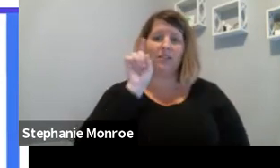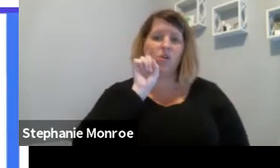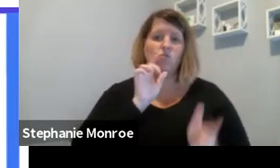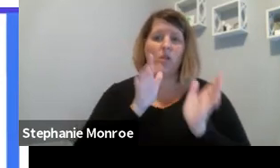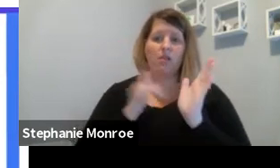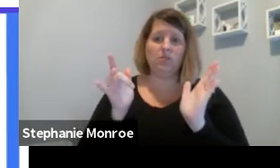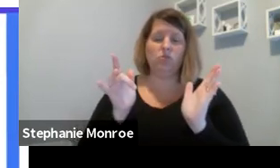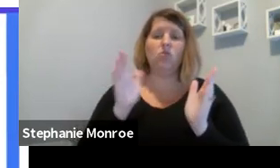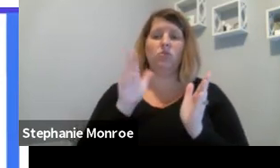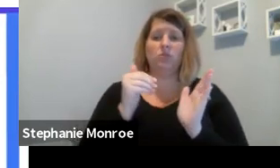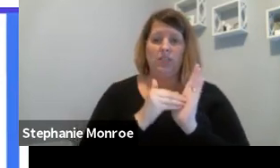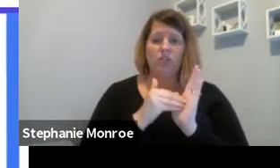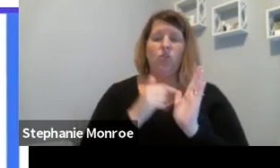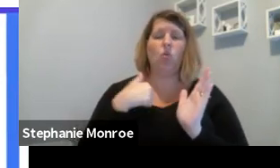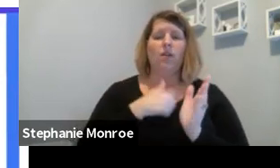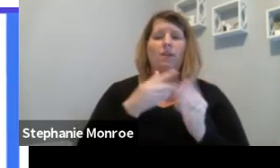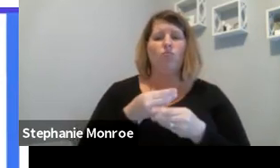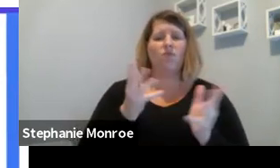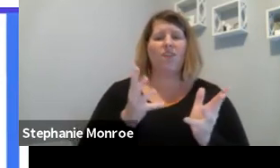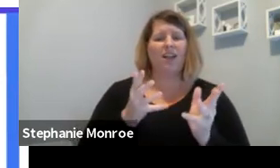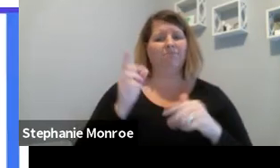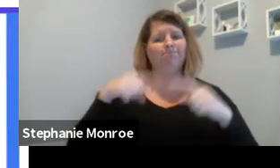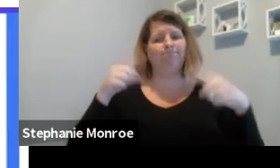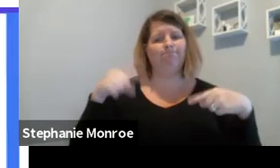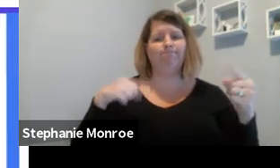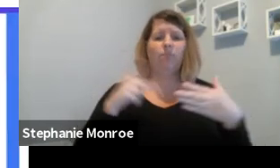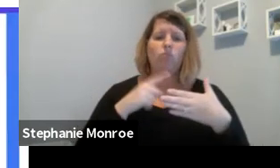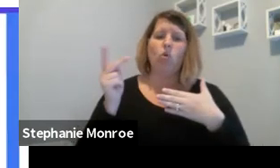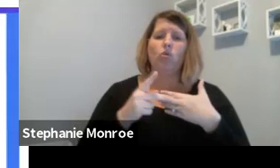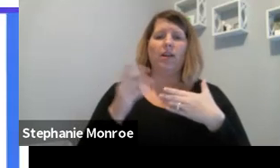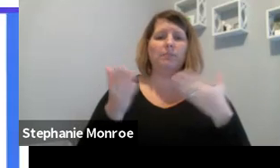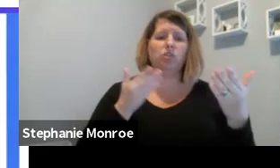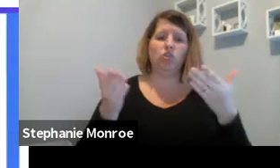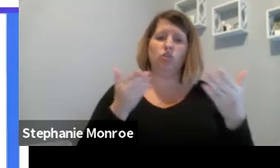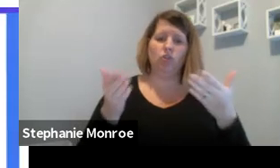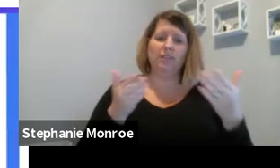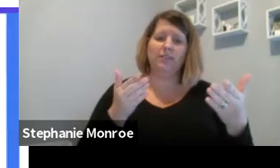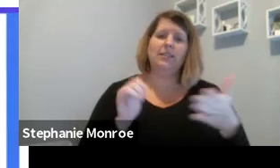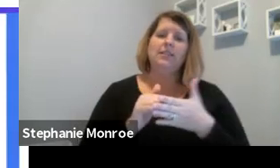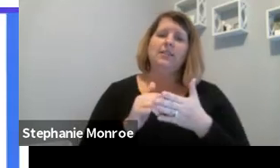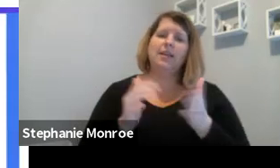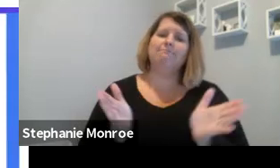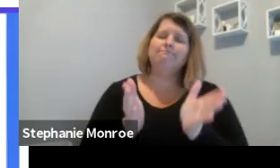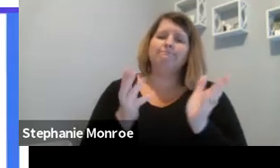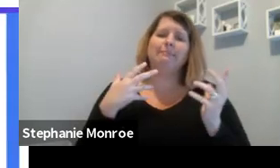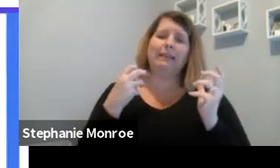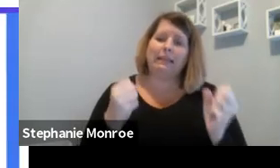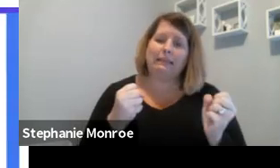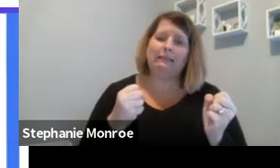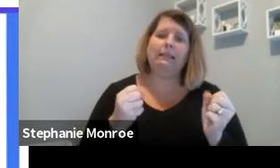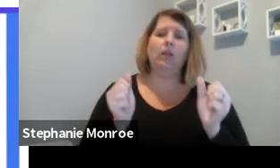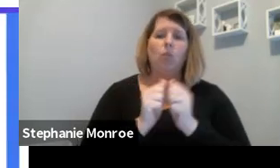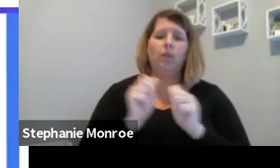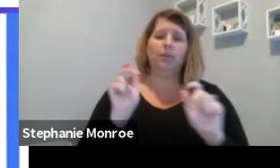we have provided various programs and services that promote healing among individuals,